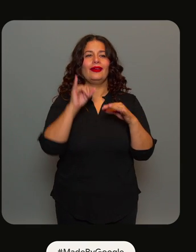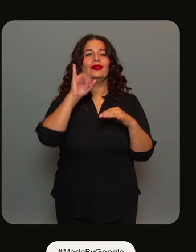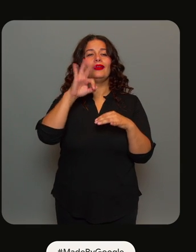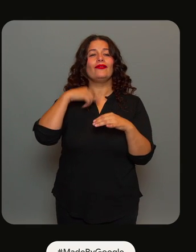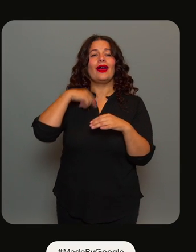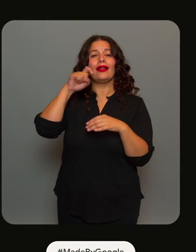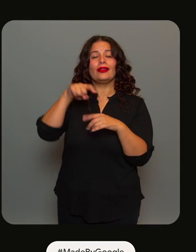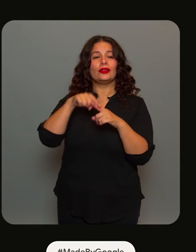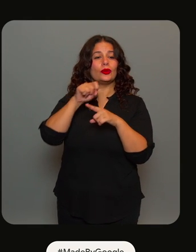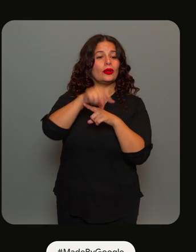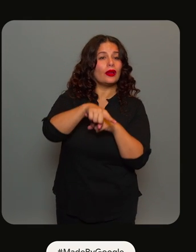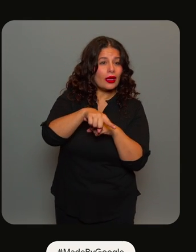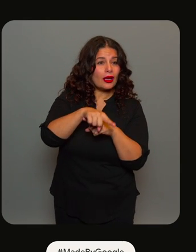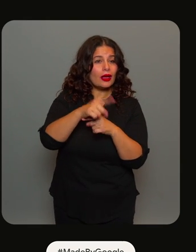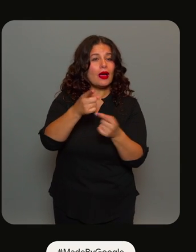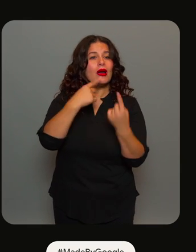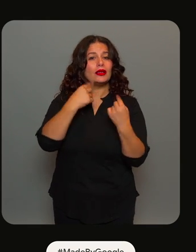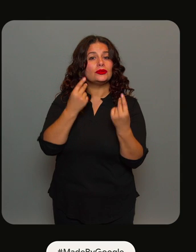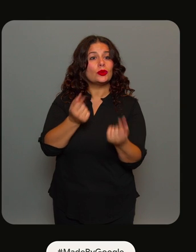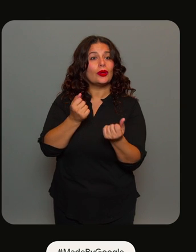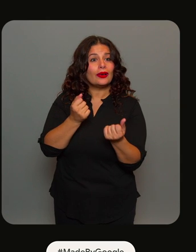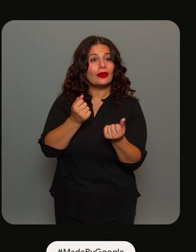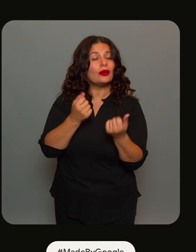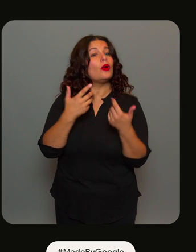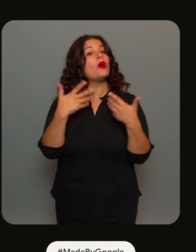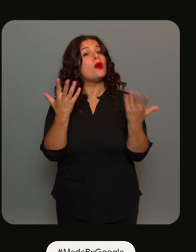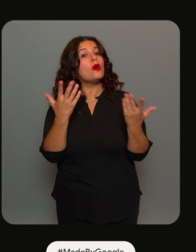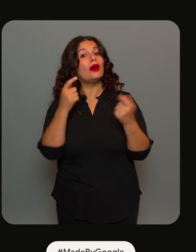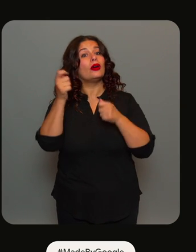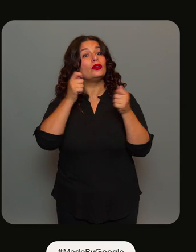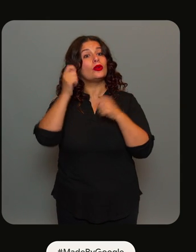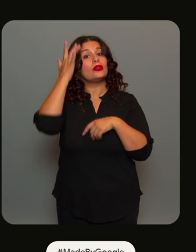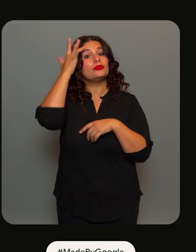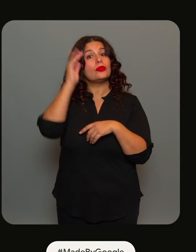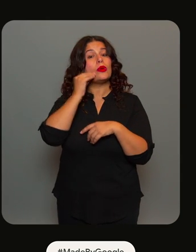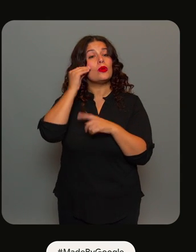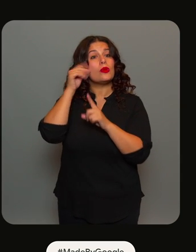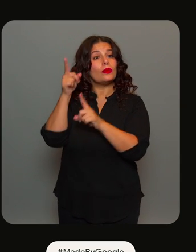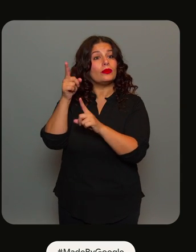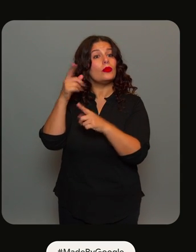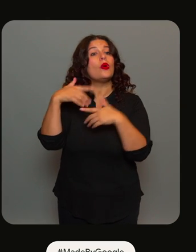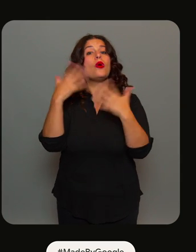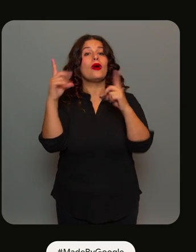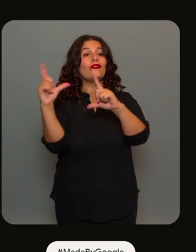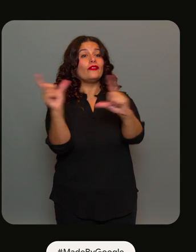getting quick answers to your questions, controlling your smart home, and taking photos.